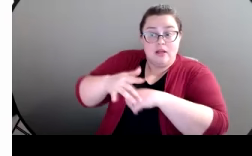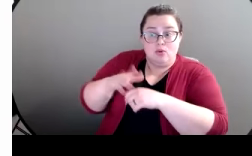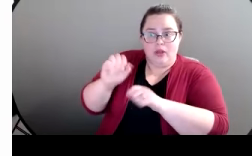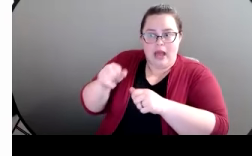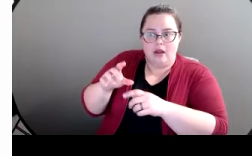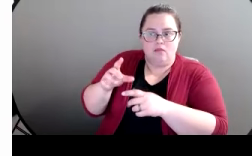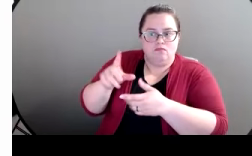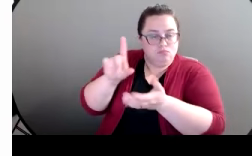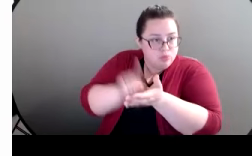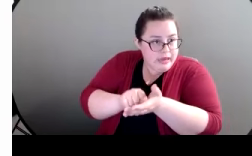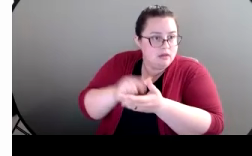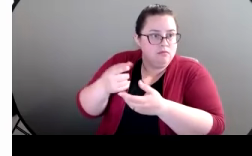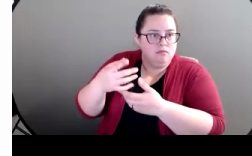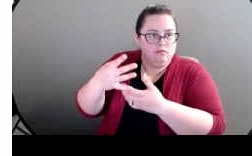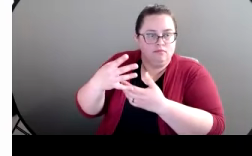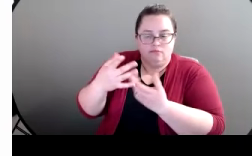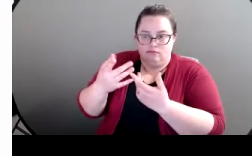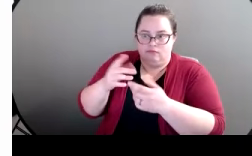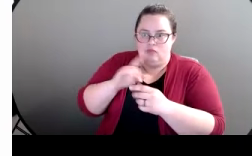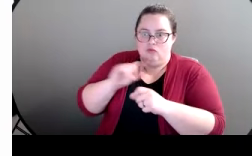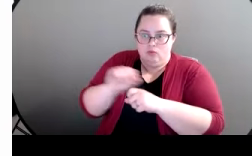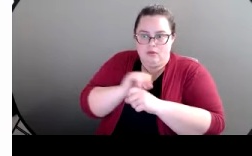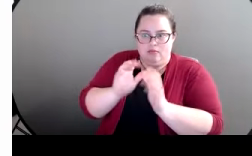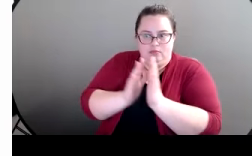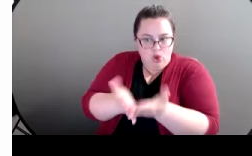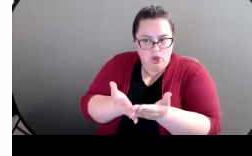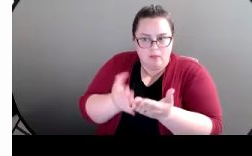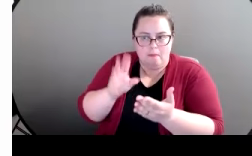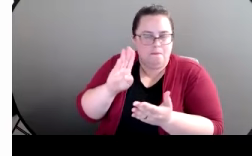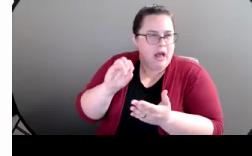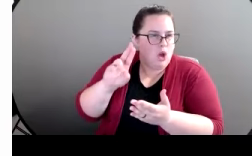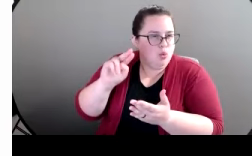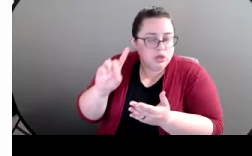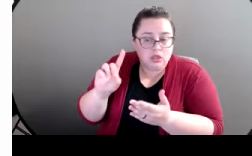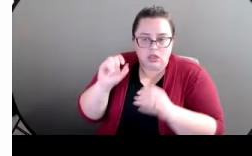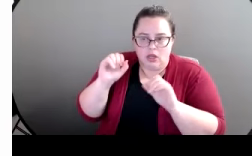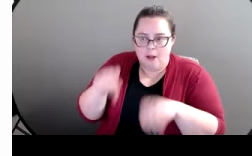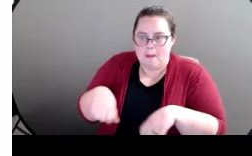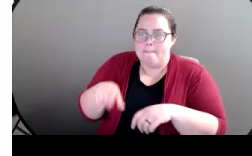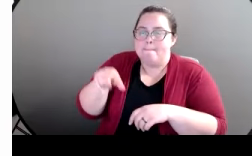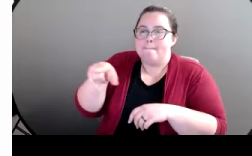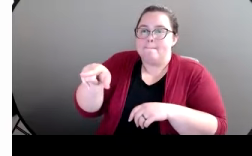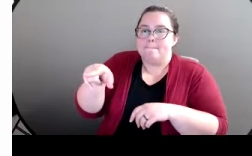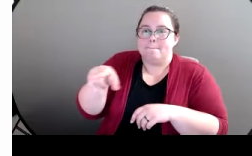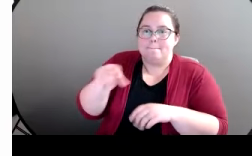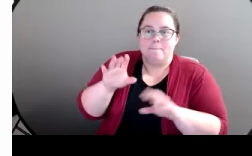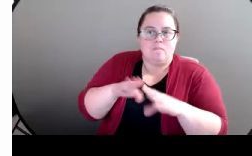And I think that's what some instructors really like about them. OpenStax comes with lots of the ancillaries